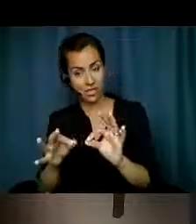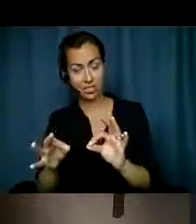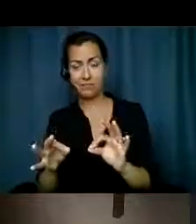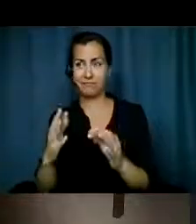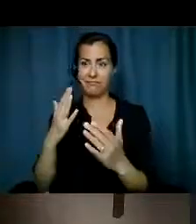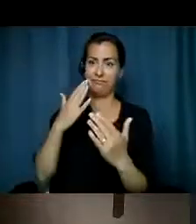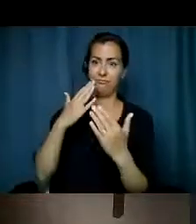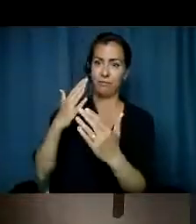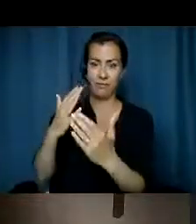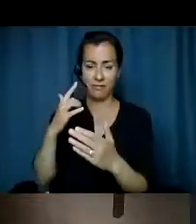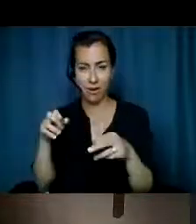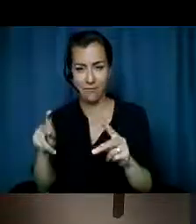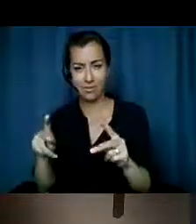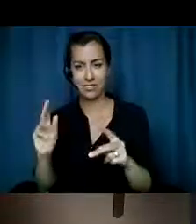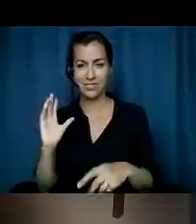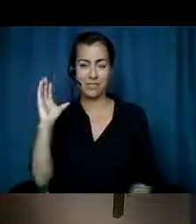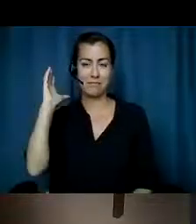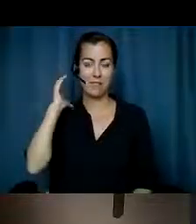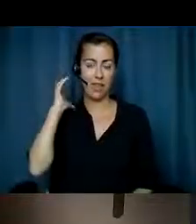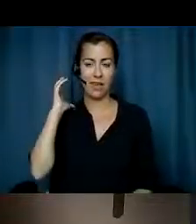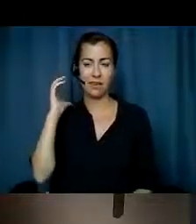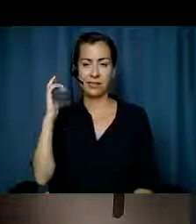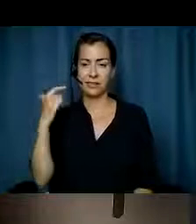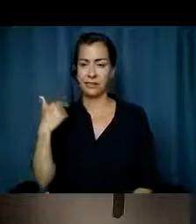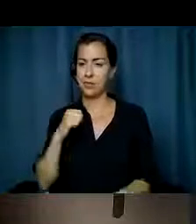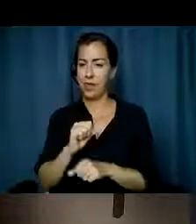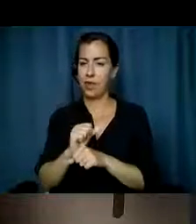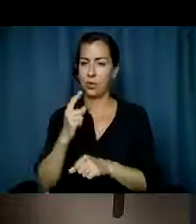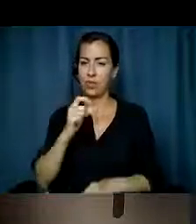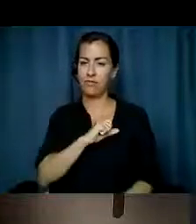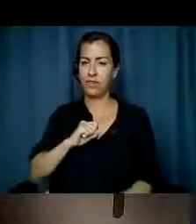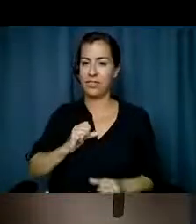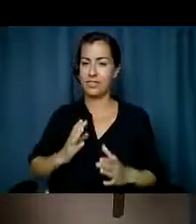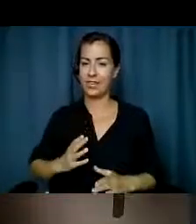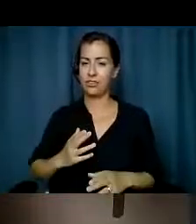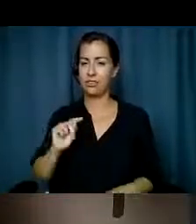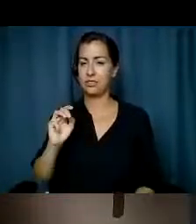was the chair of OSAC right? What is OSAC?